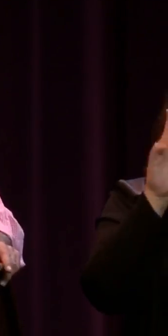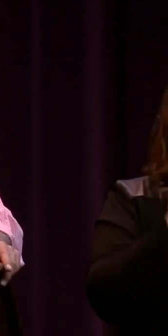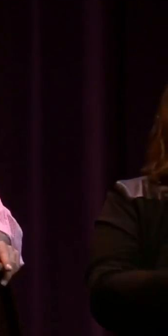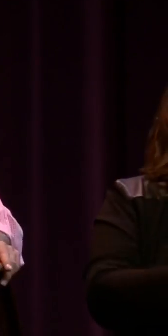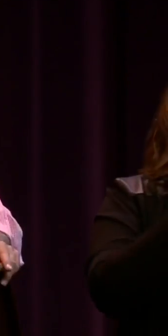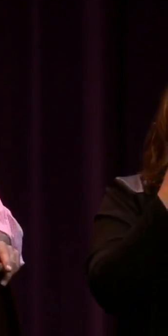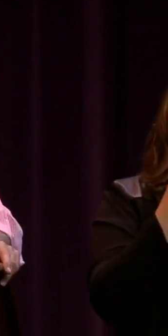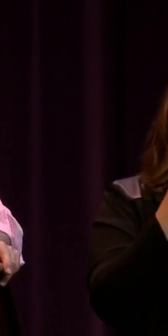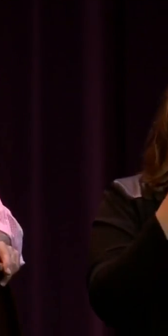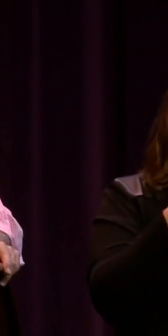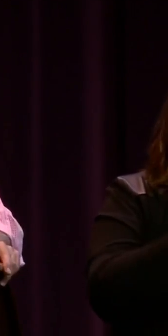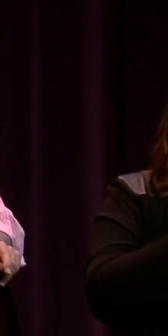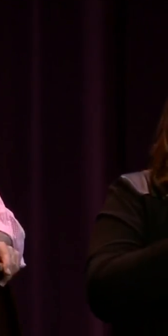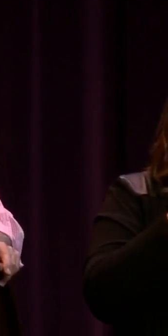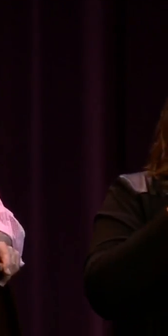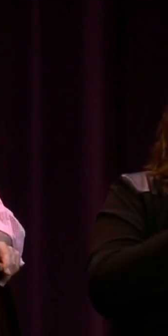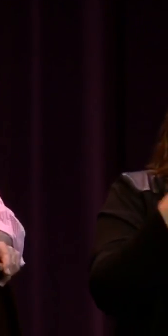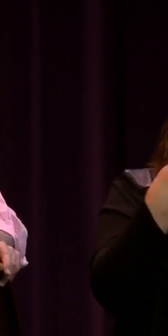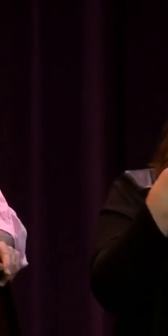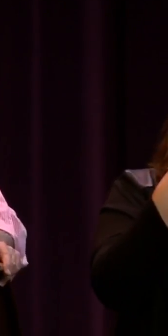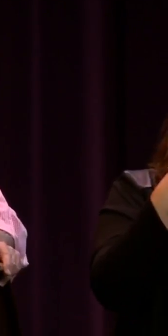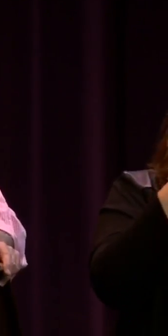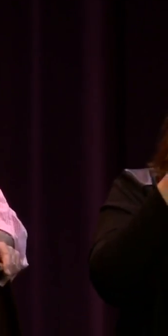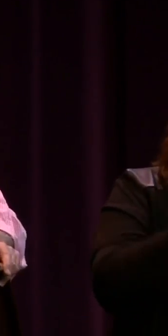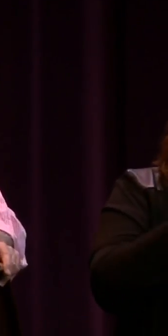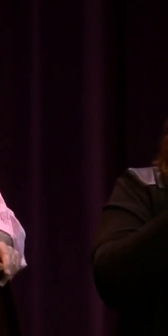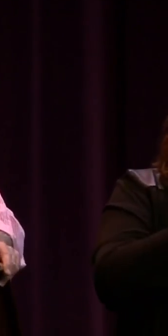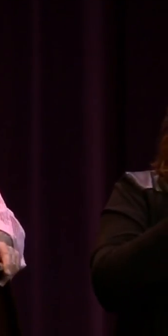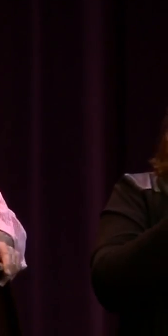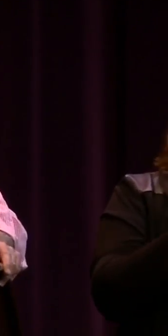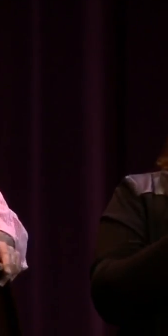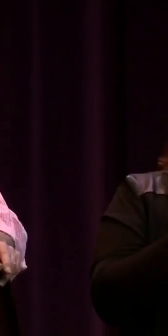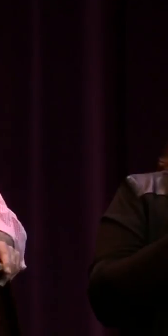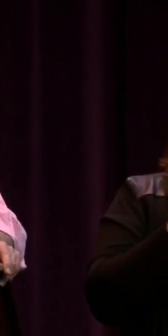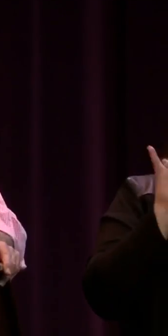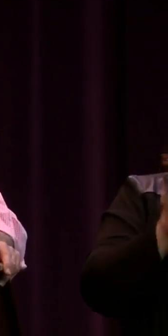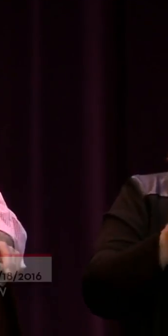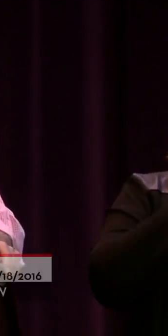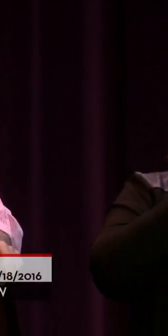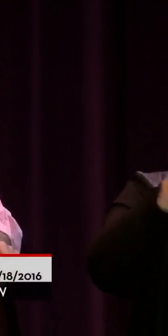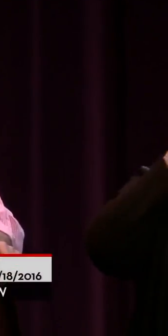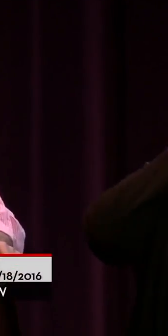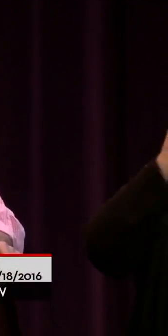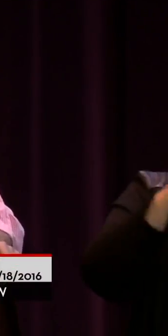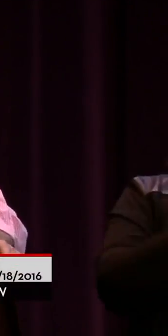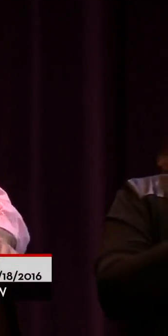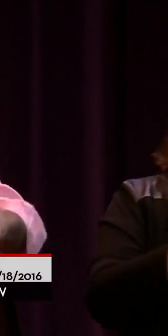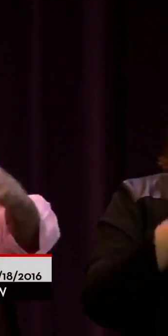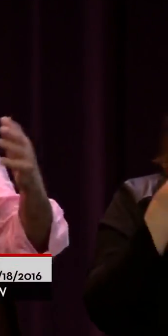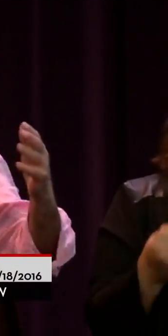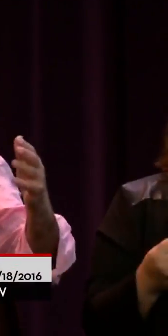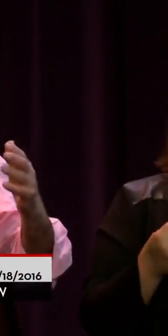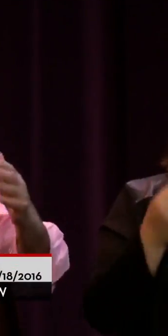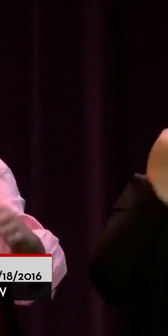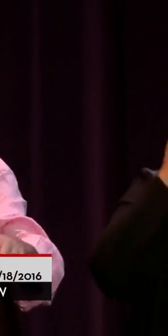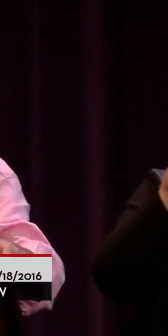FOUR ELECTIONS. THIS HAS NOT BEEN PRESIDENTIAL ------------------------------------------------------------------------------------------- LEADERSHIP. WHEN ASKED, HE SAYS YEAH, I'M FOR IT.